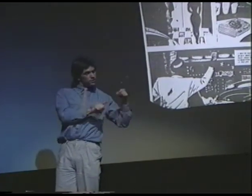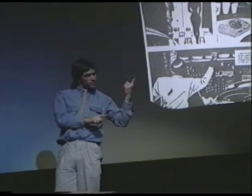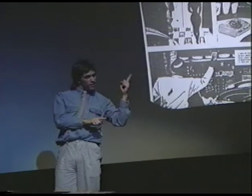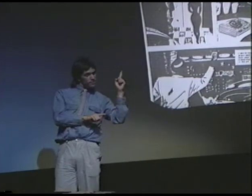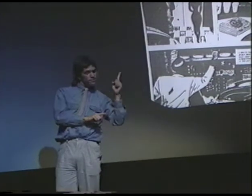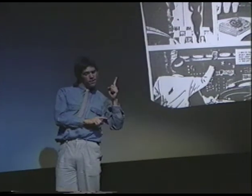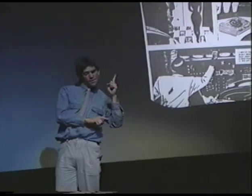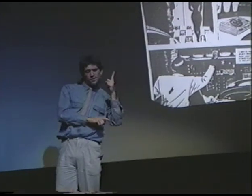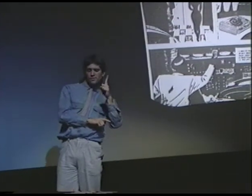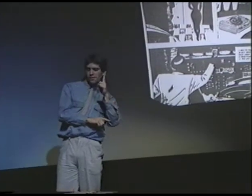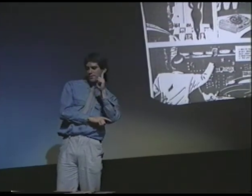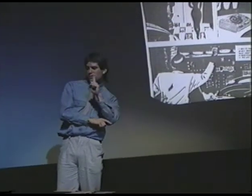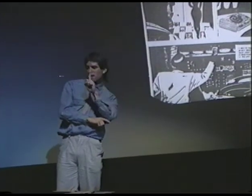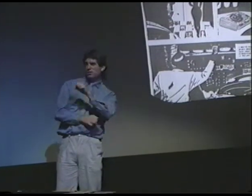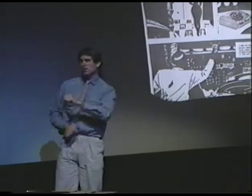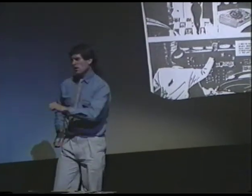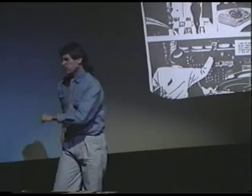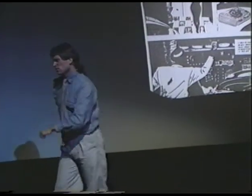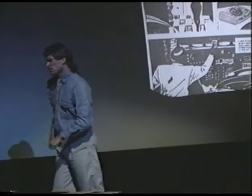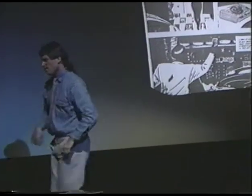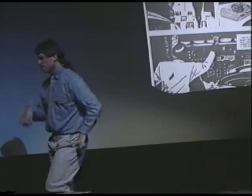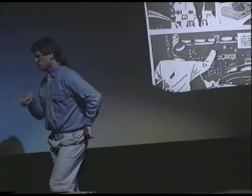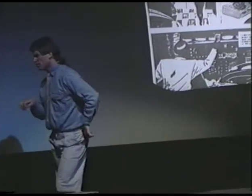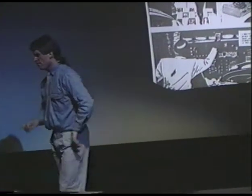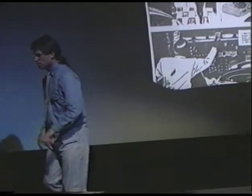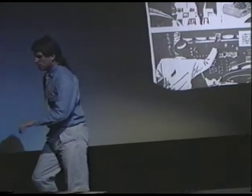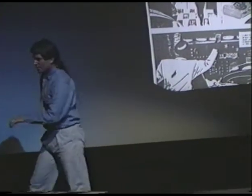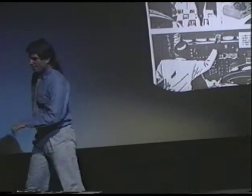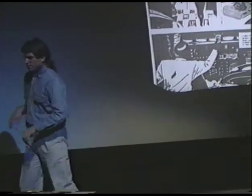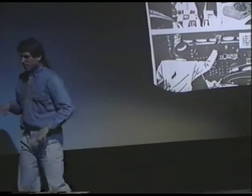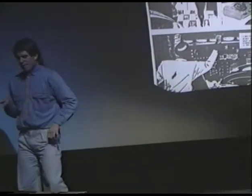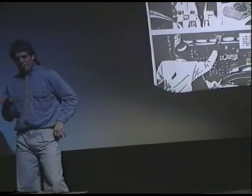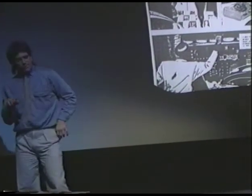looks across the bar the woman who's leaving.